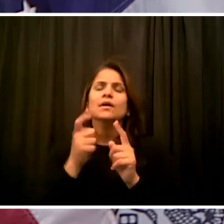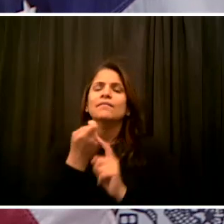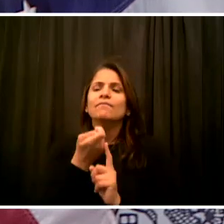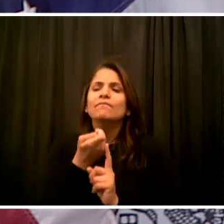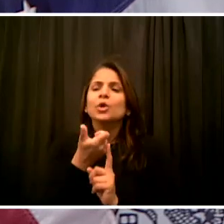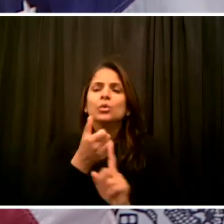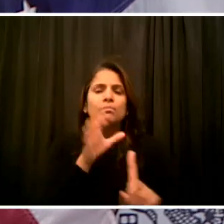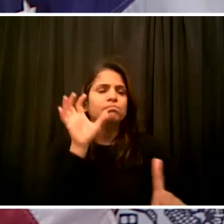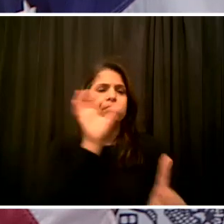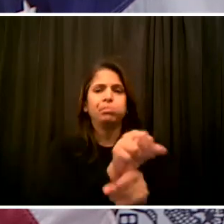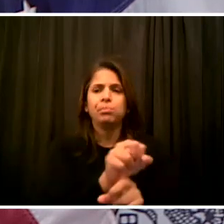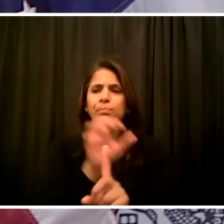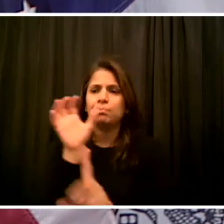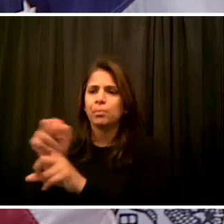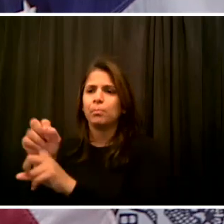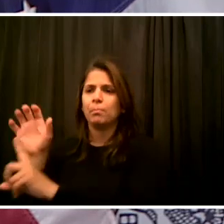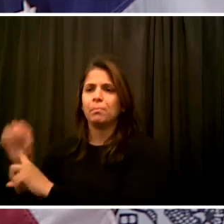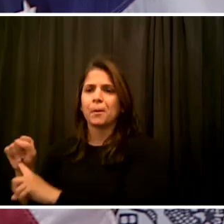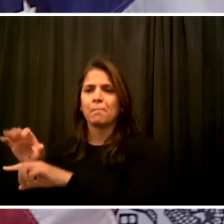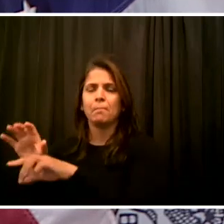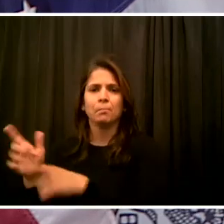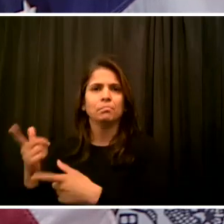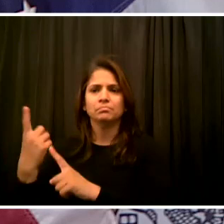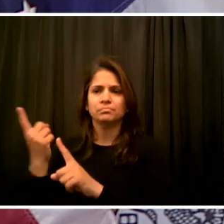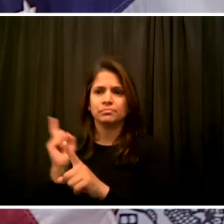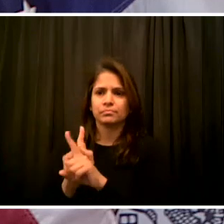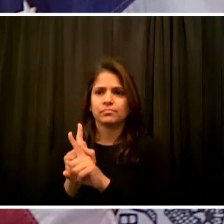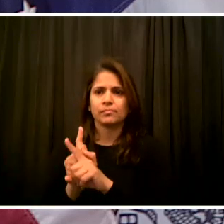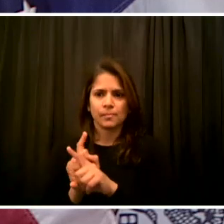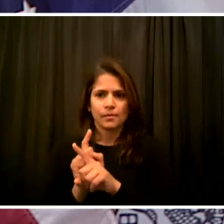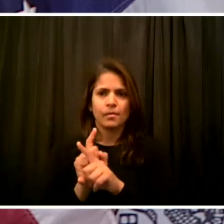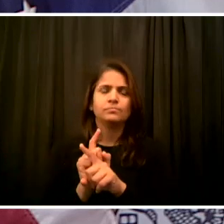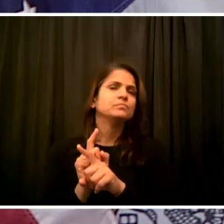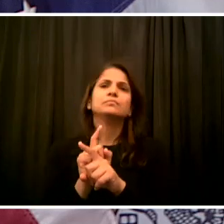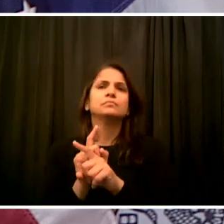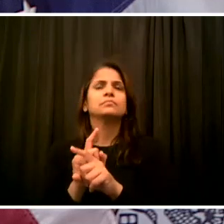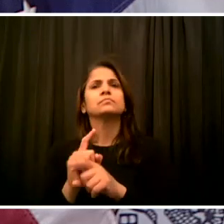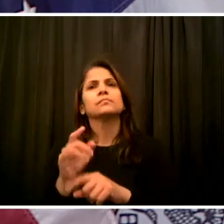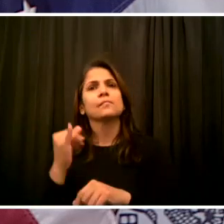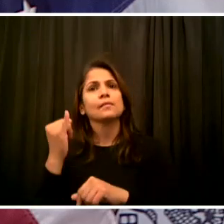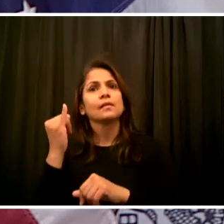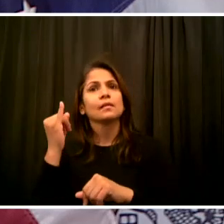HASN'T BEEN A LOT OF ARRESTS. AGAIN, WHEN WE